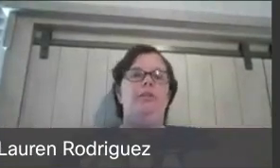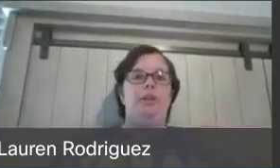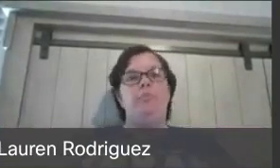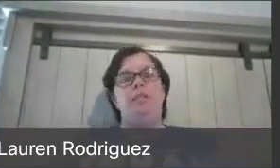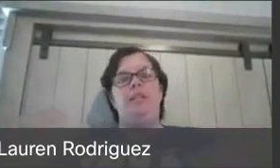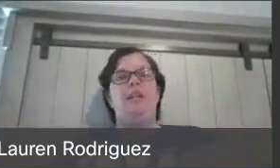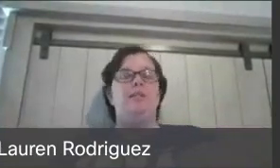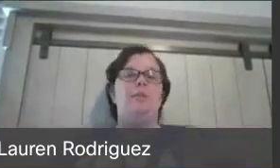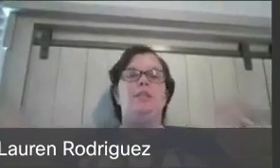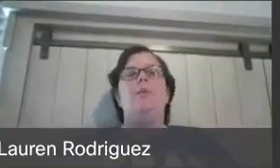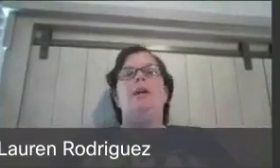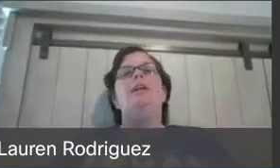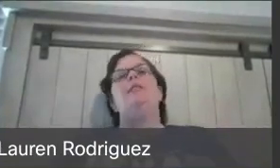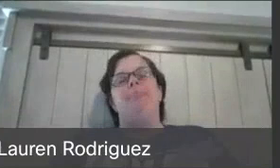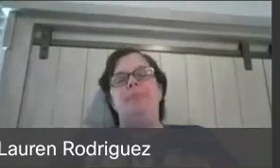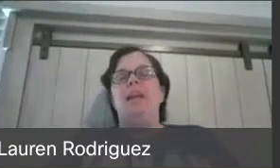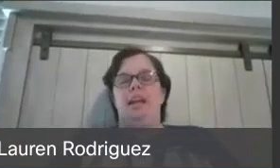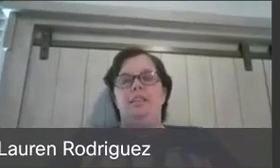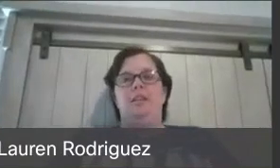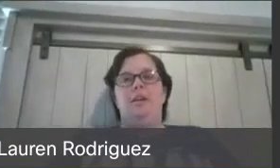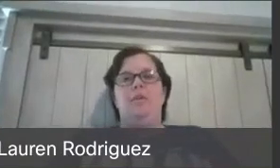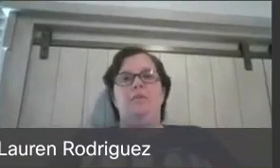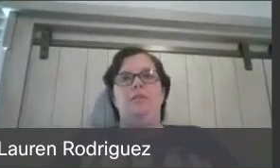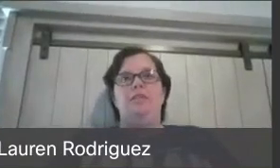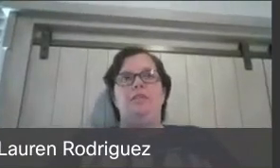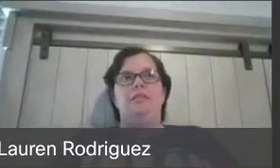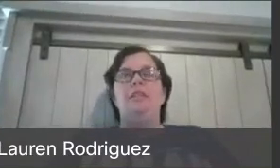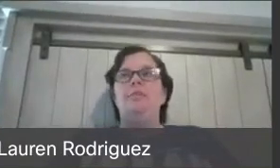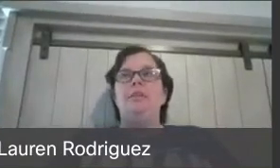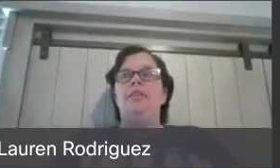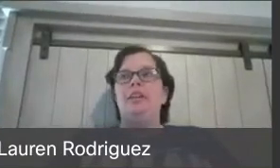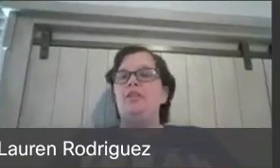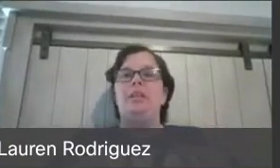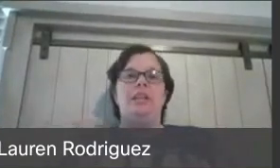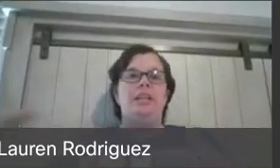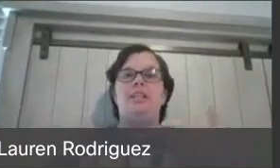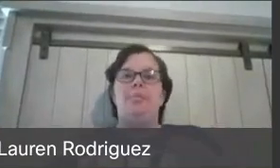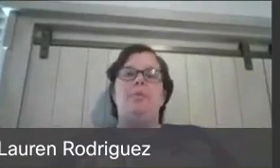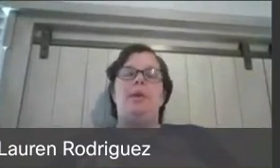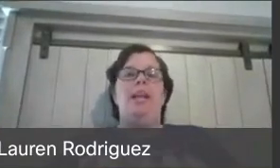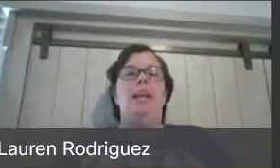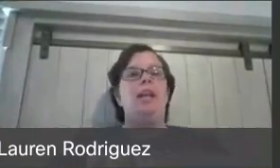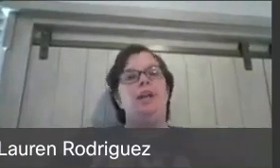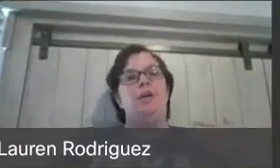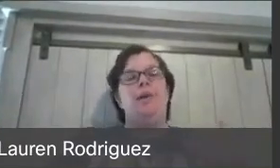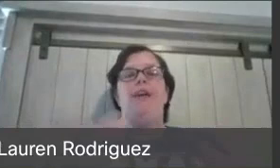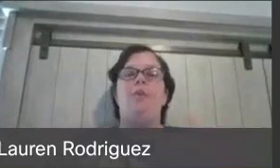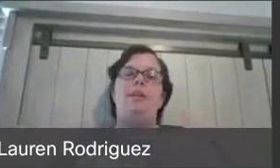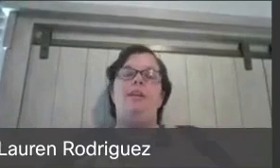if I've heard from DDS or what's going on. And so just little bit of an encouragement, like each step of the way, like, hey look, we're halfway done.